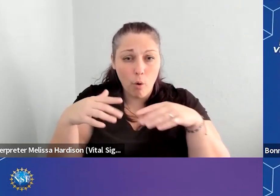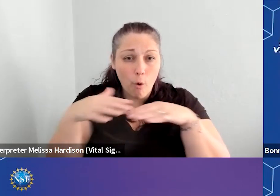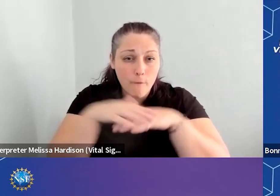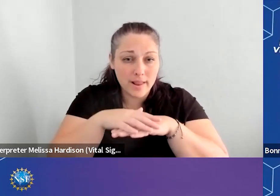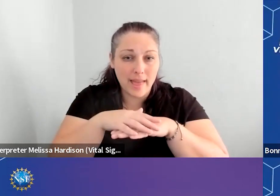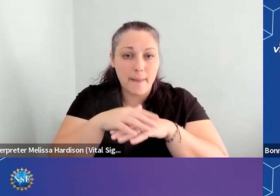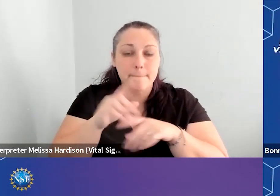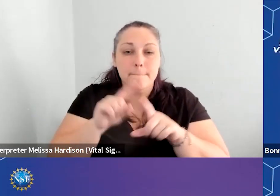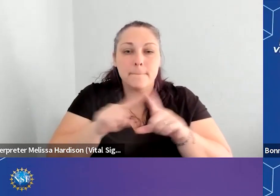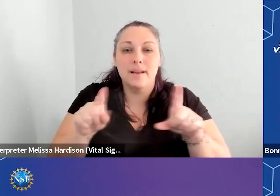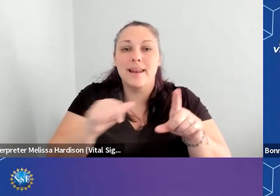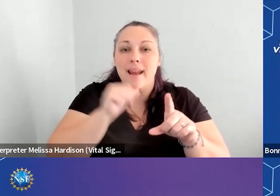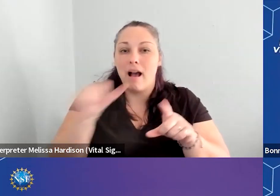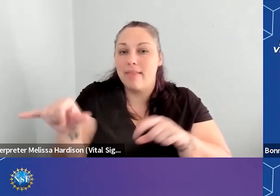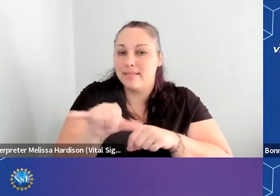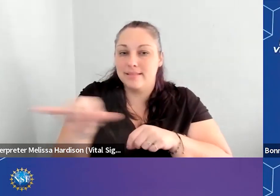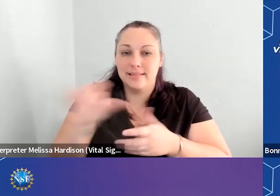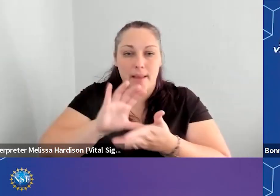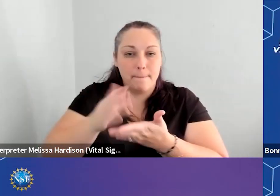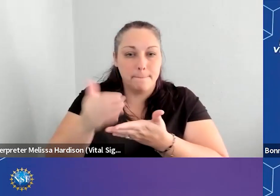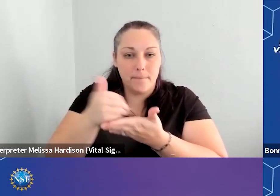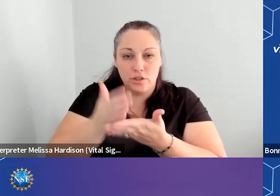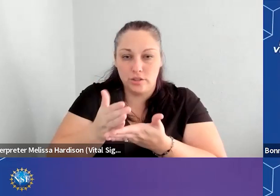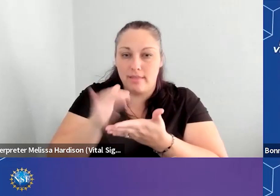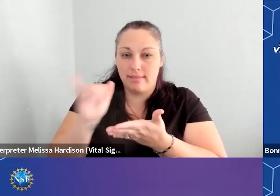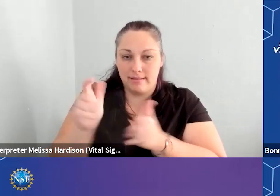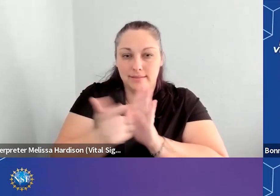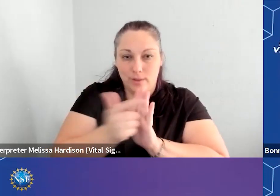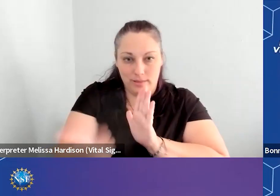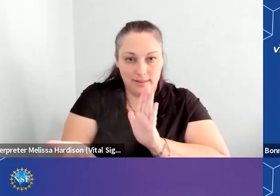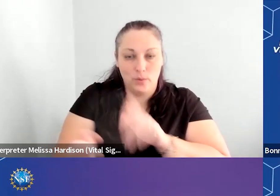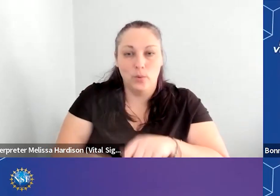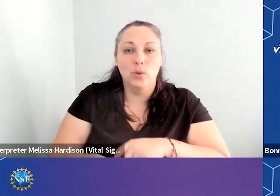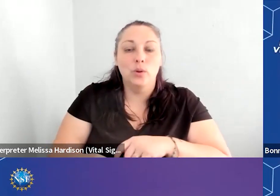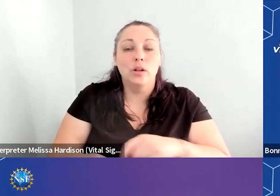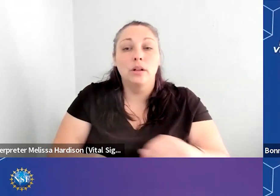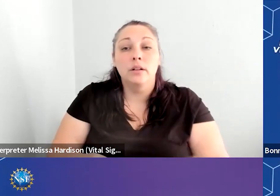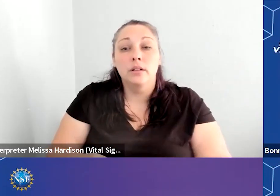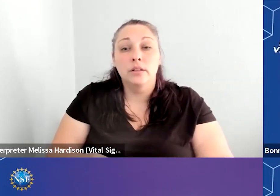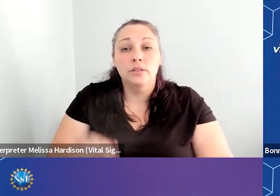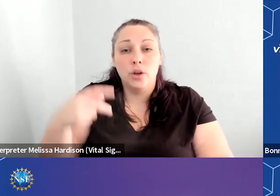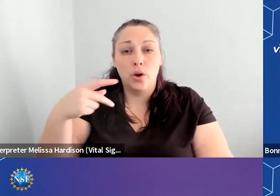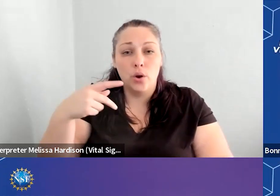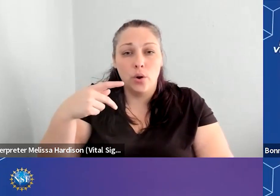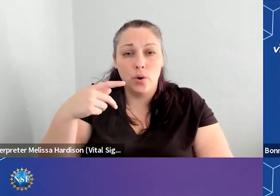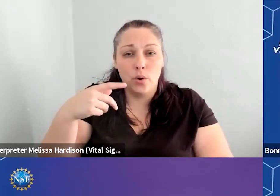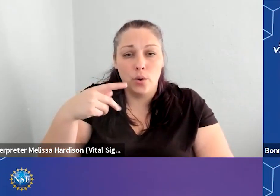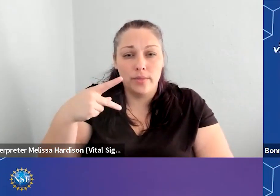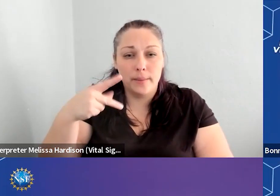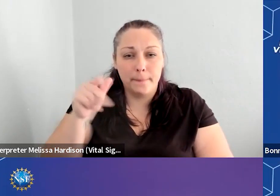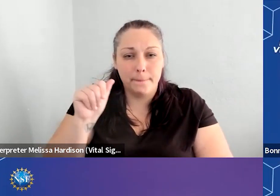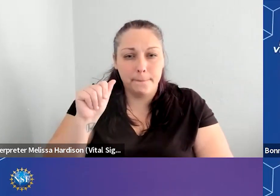And so the other thing to keep in mind, that the PAPPG has just been updated, and there are new